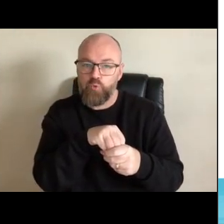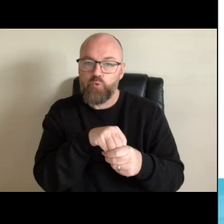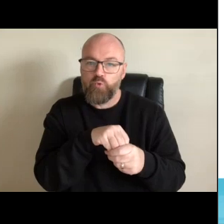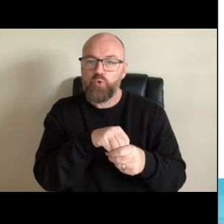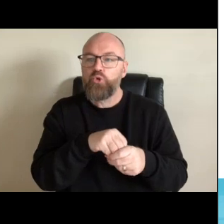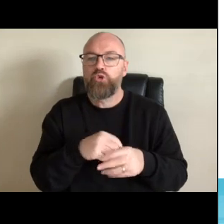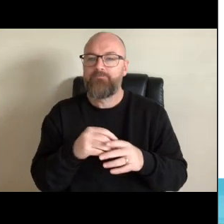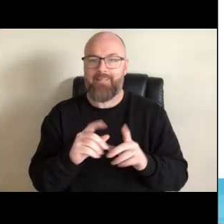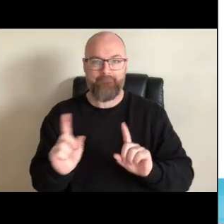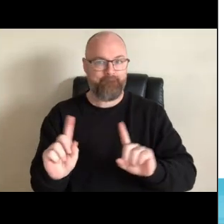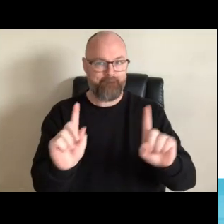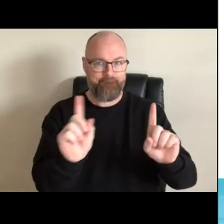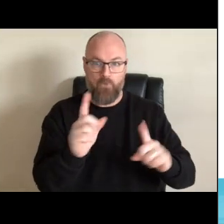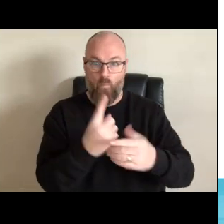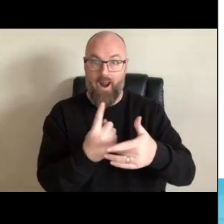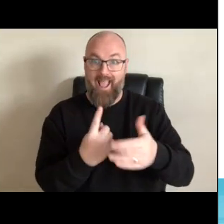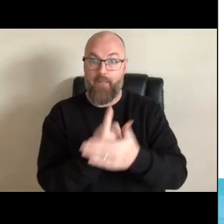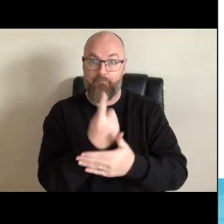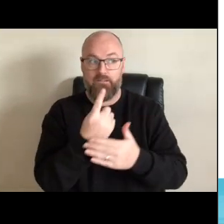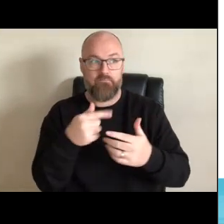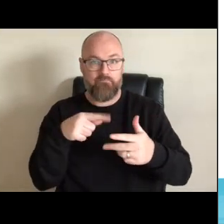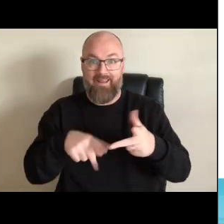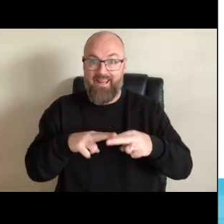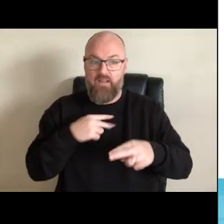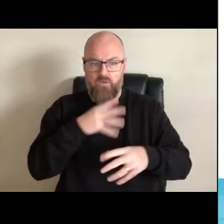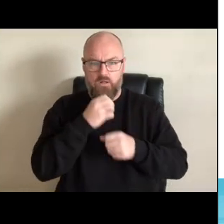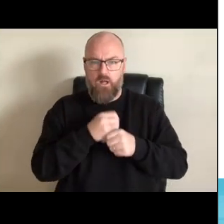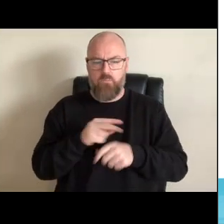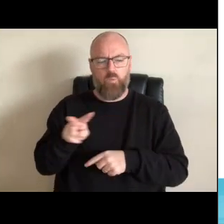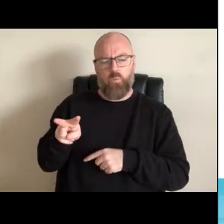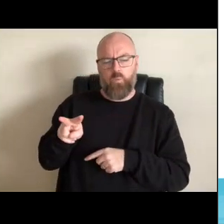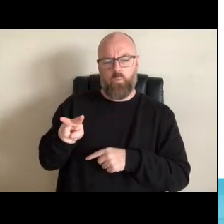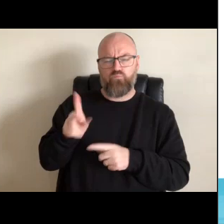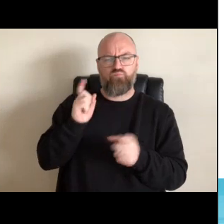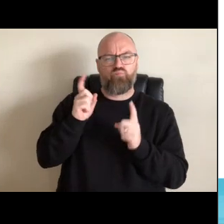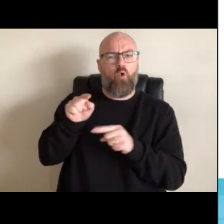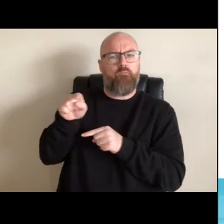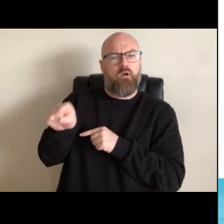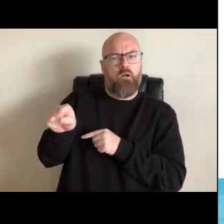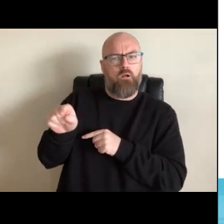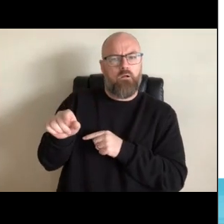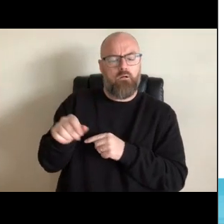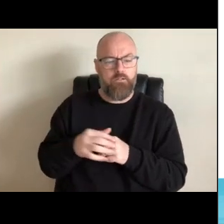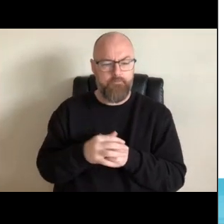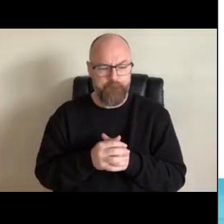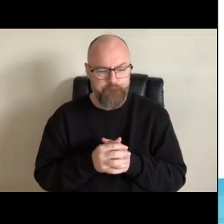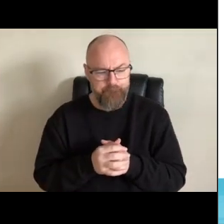is concerned about one of the parents um I guess in our experience at Legal Aid is um that person